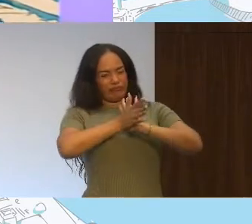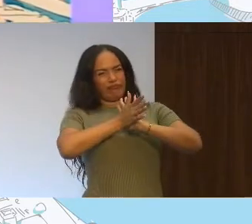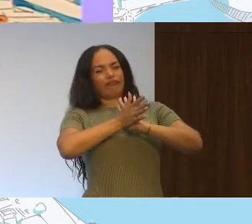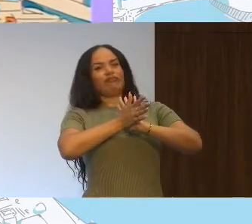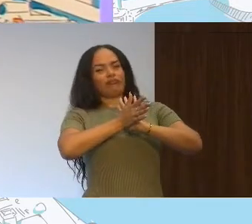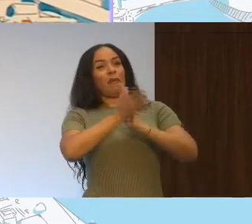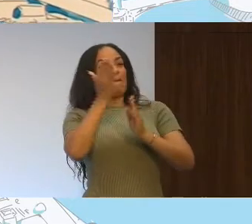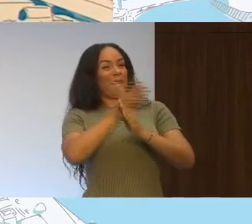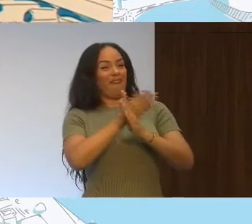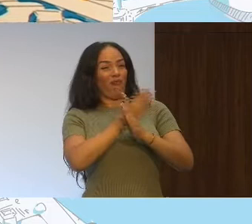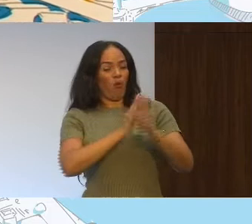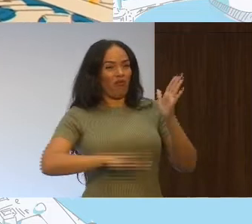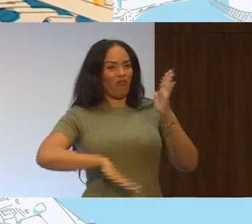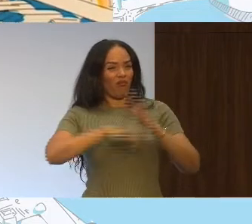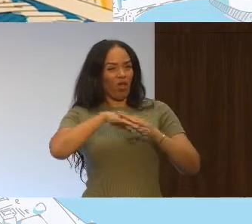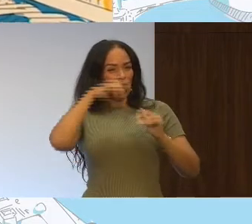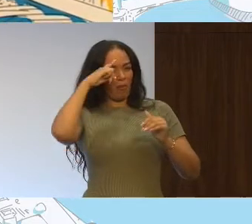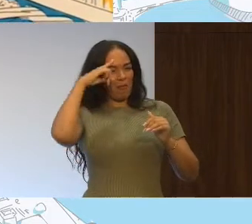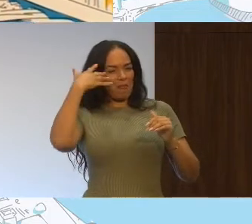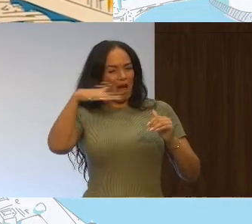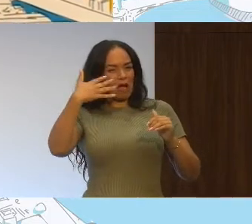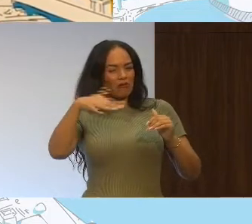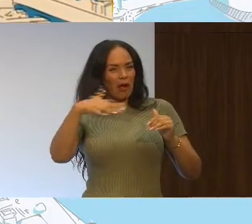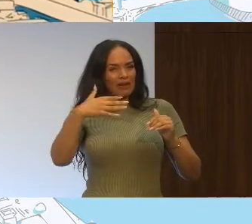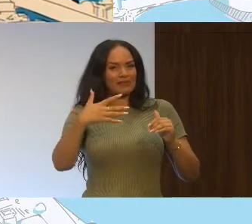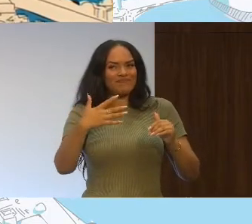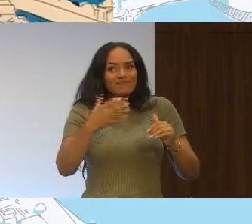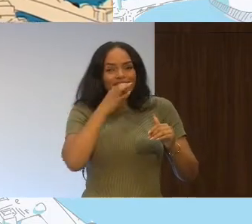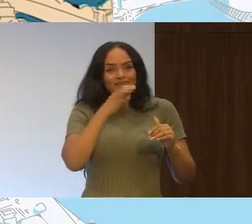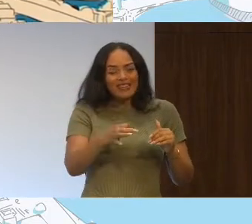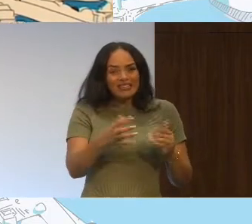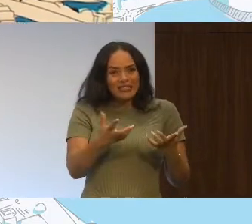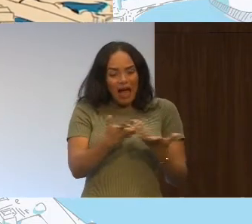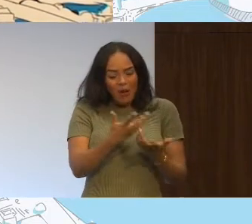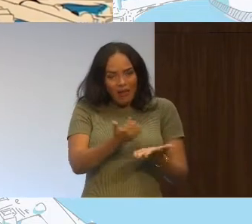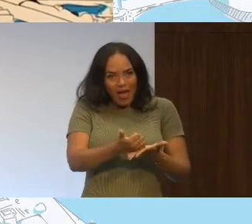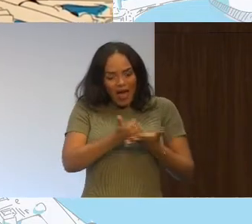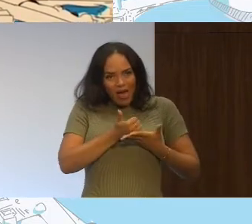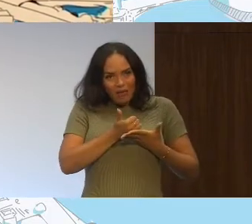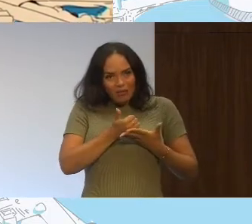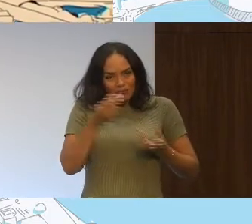What help should I be looking for to help stop this? All right.